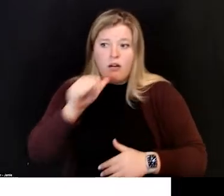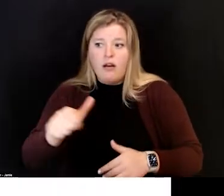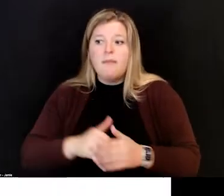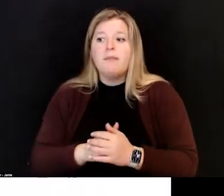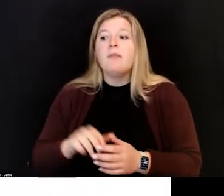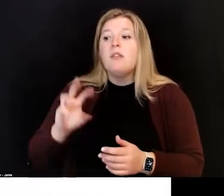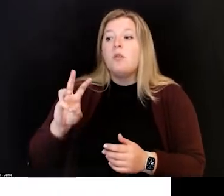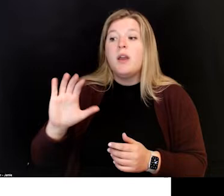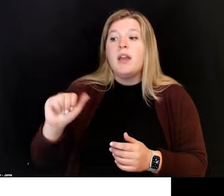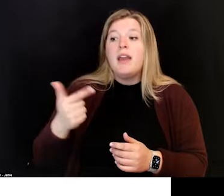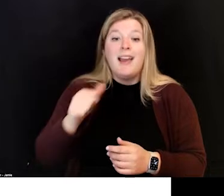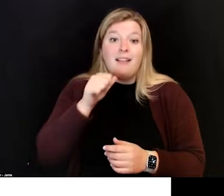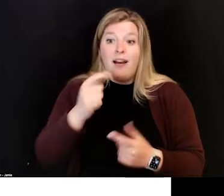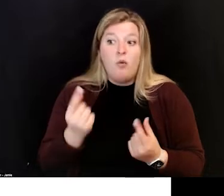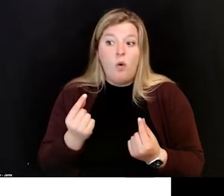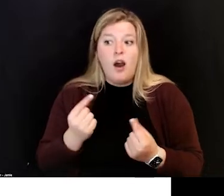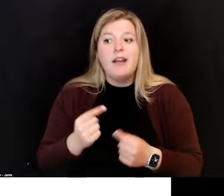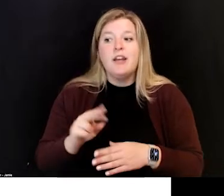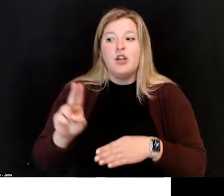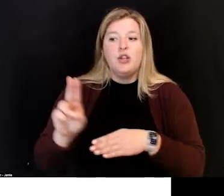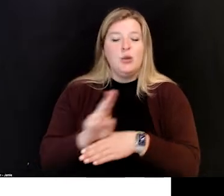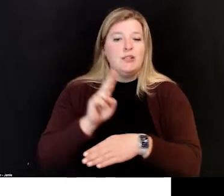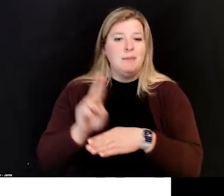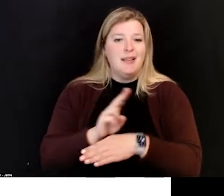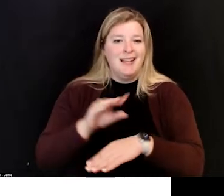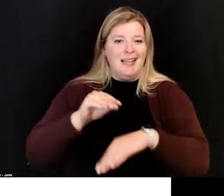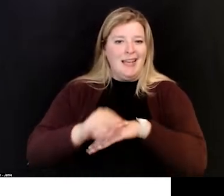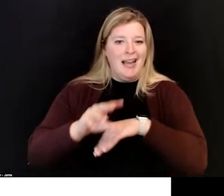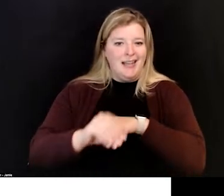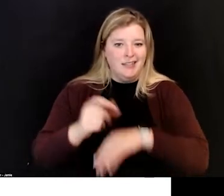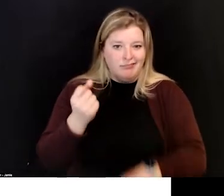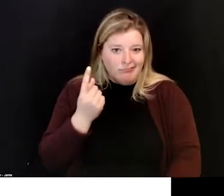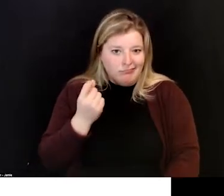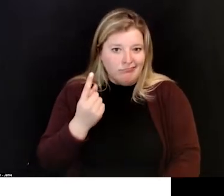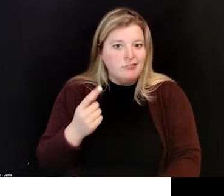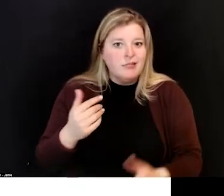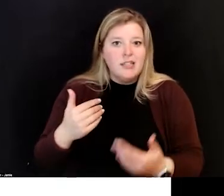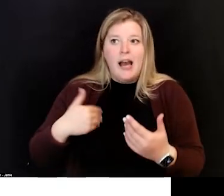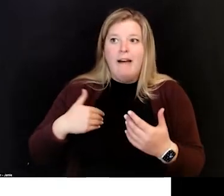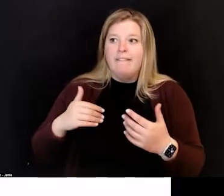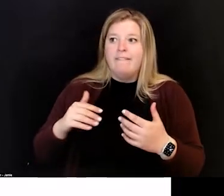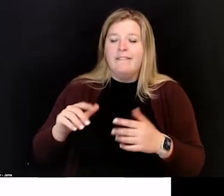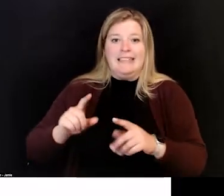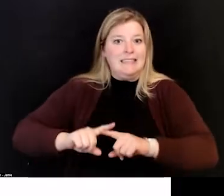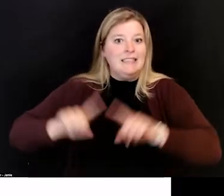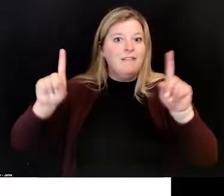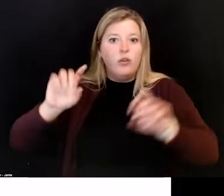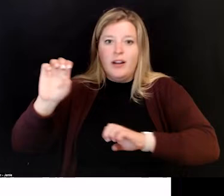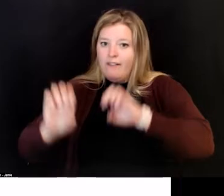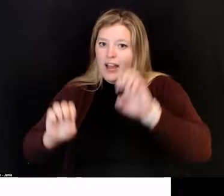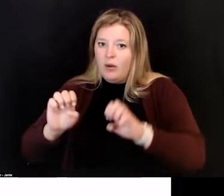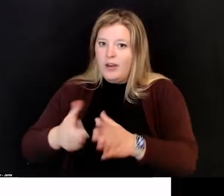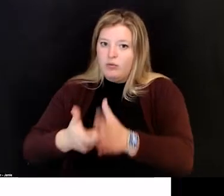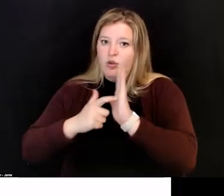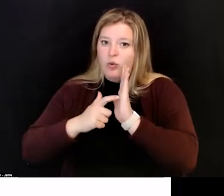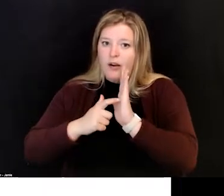It is not usability guidance. In fact, there is an entire evaluation criteria when we're writing standards that says